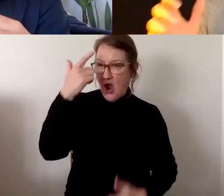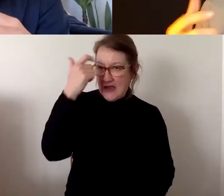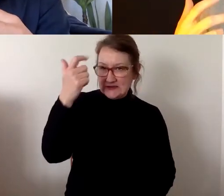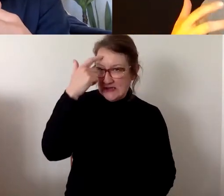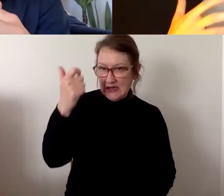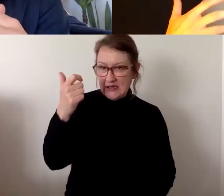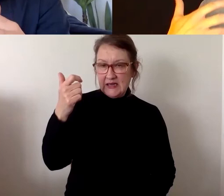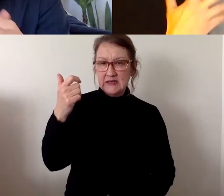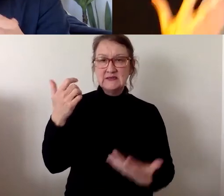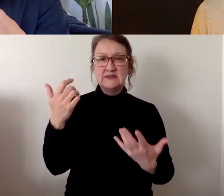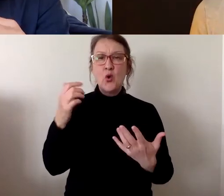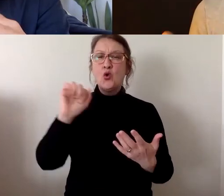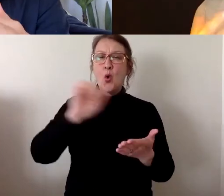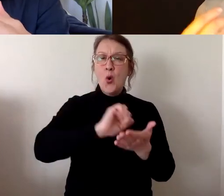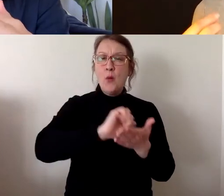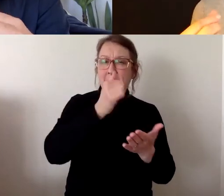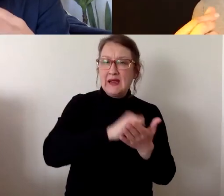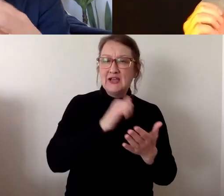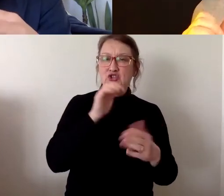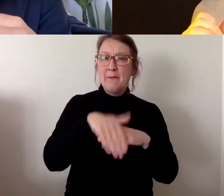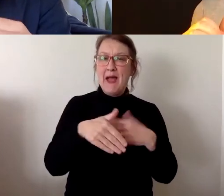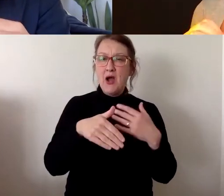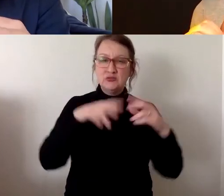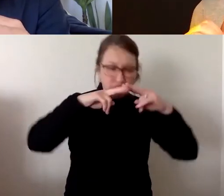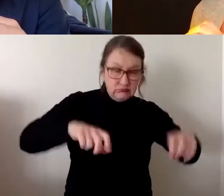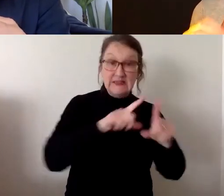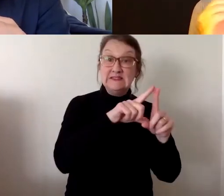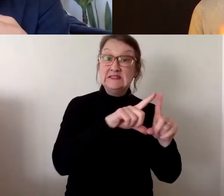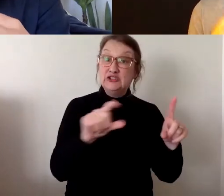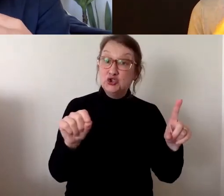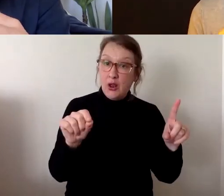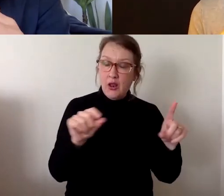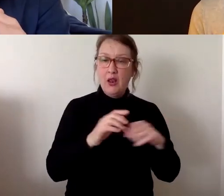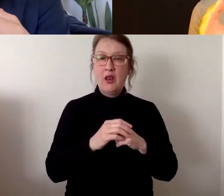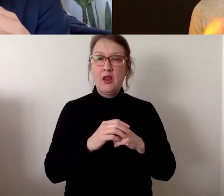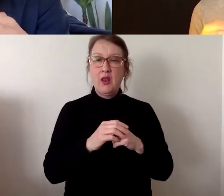provocation around exploring digital, as to whether - how can we create cut-through?